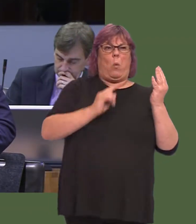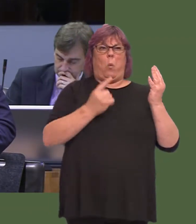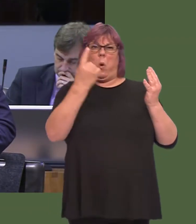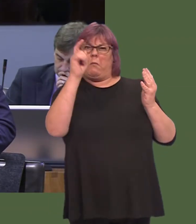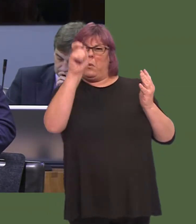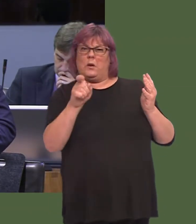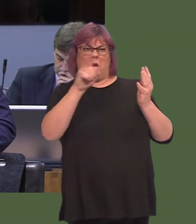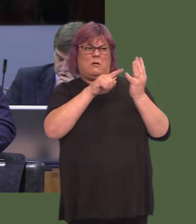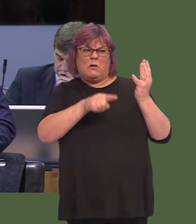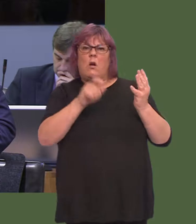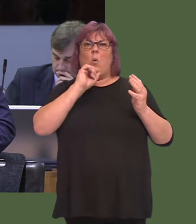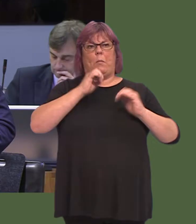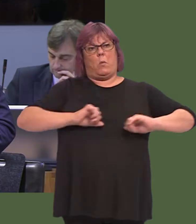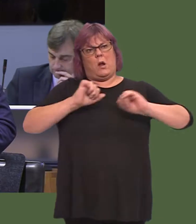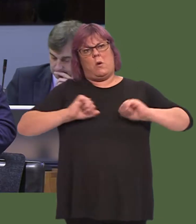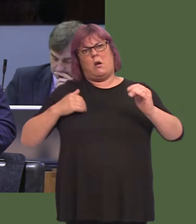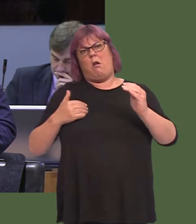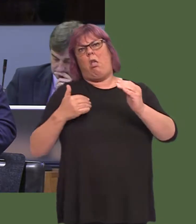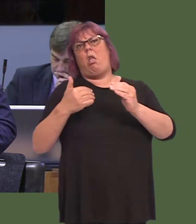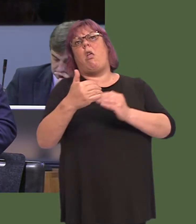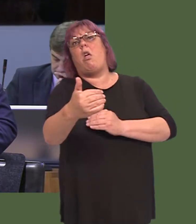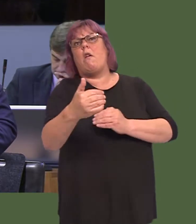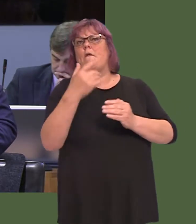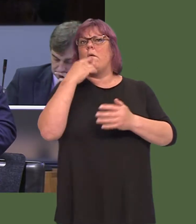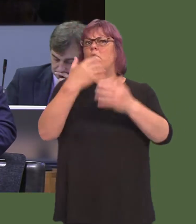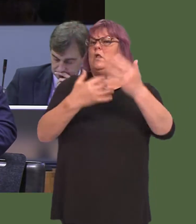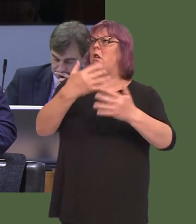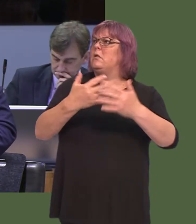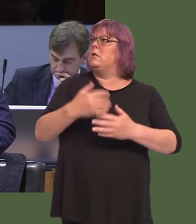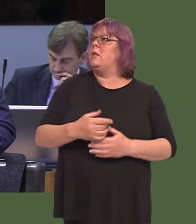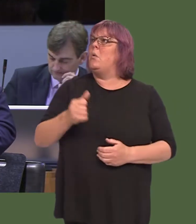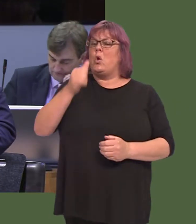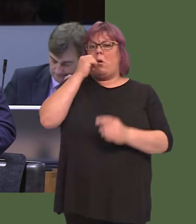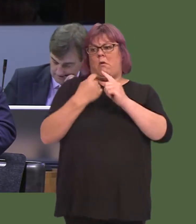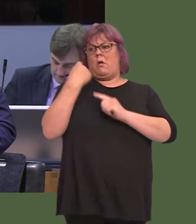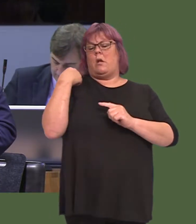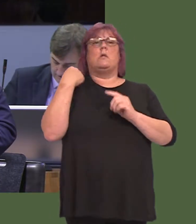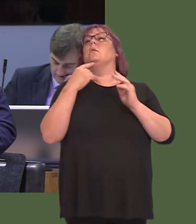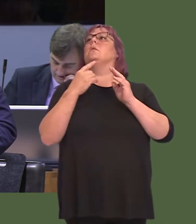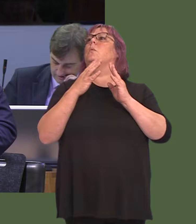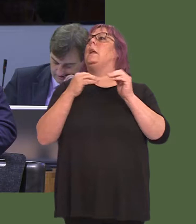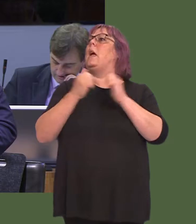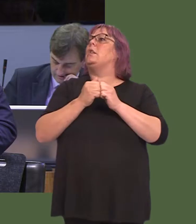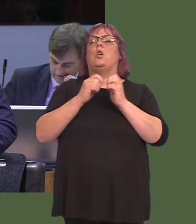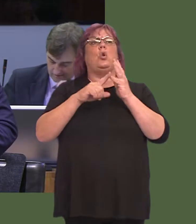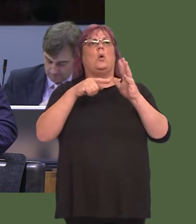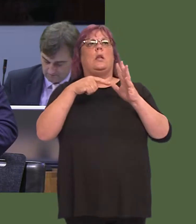eight weeks or more for that screening process to be undertaken. But what we do know from the weekend's announcement that the UK Government made is that there